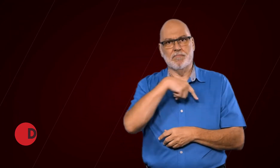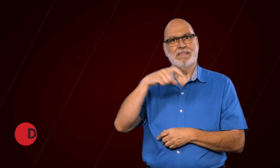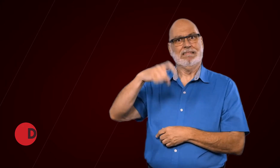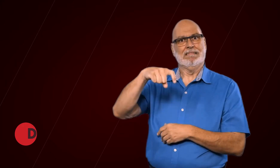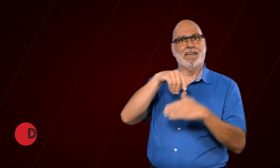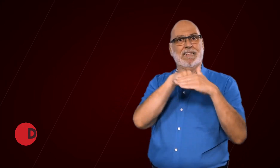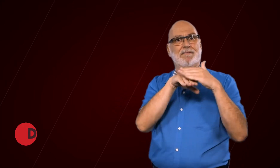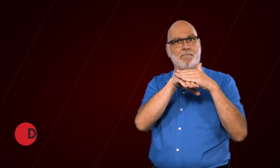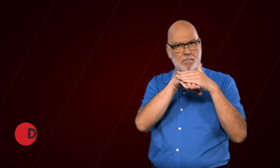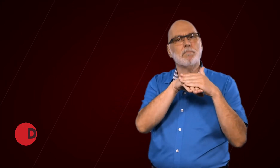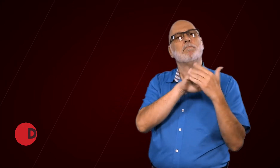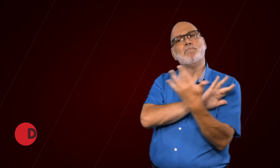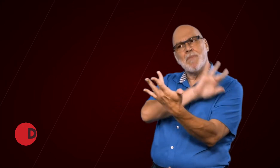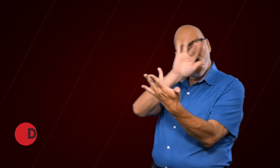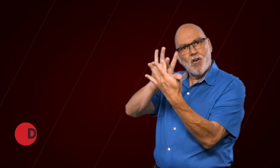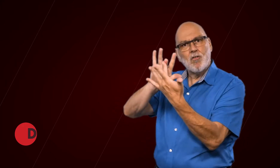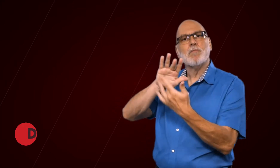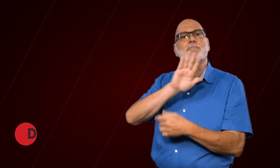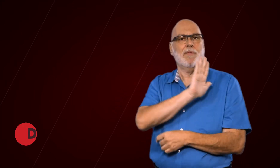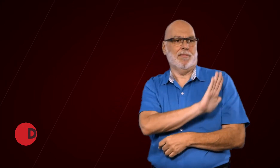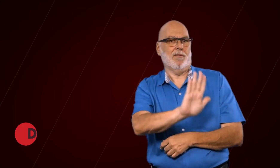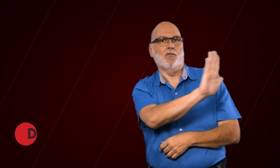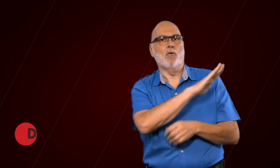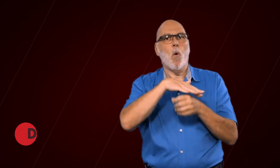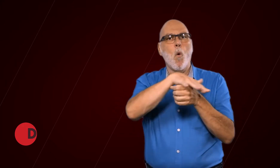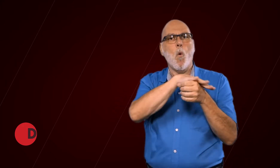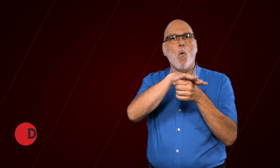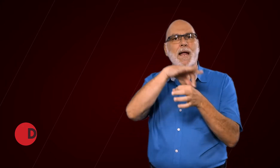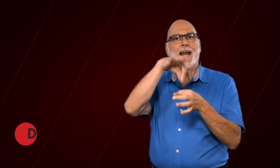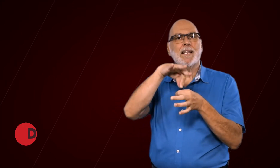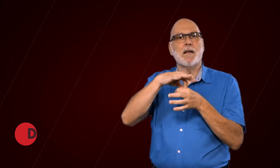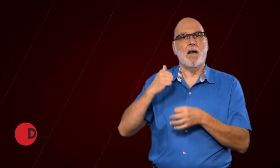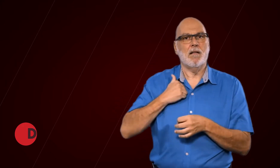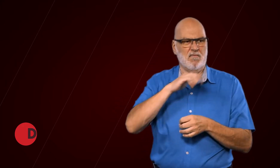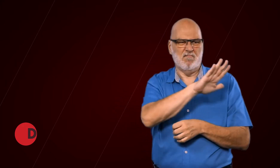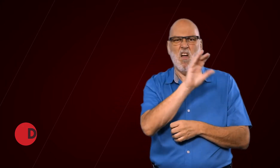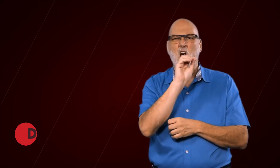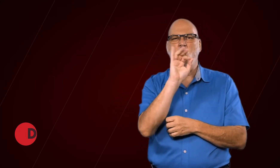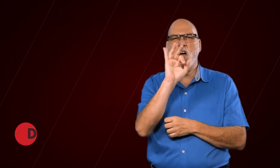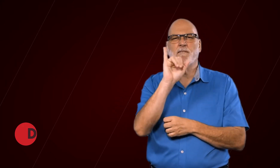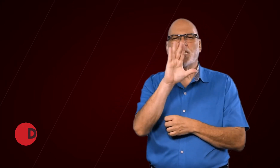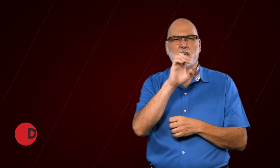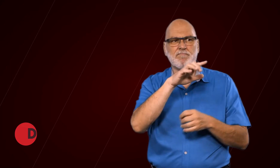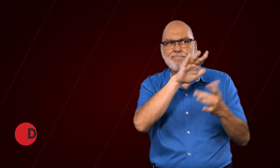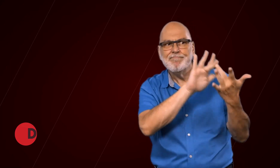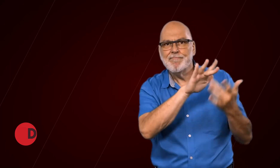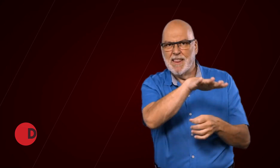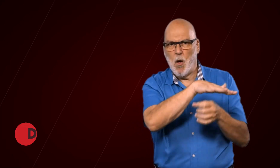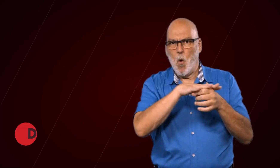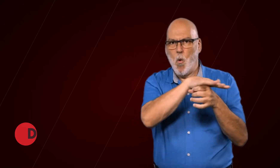to contact their local Elections Canada office.